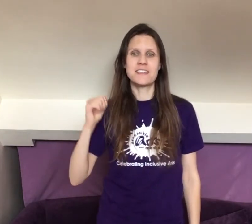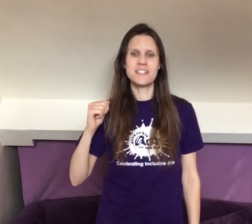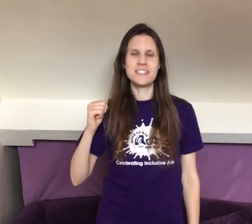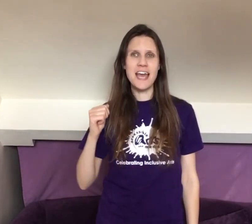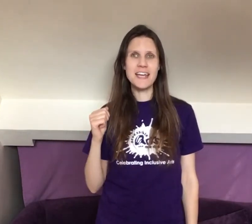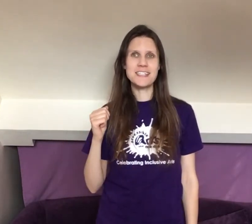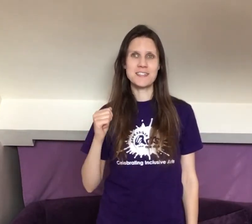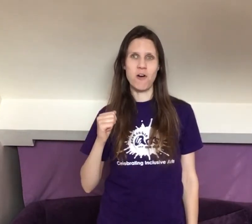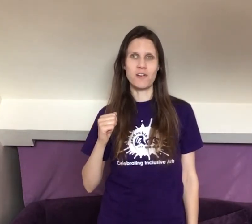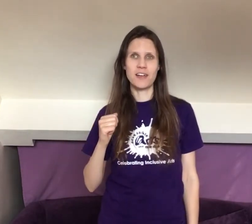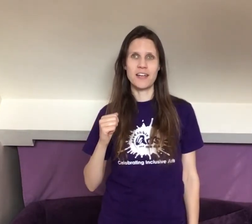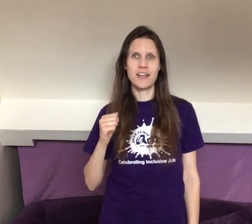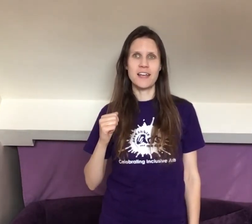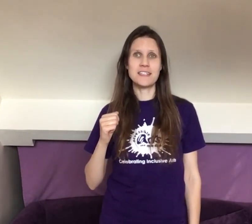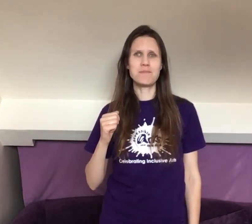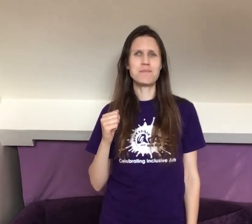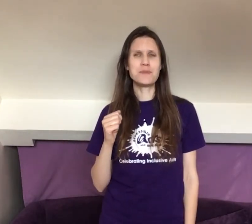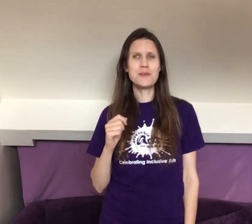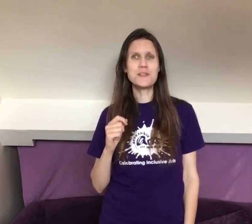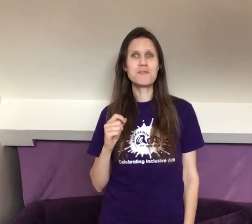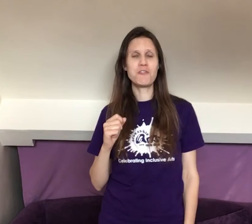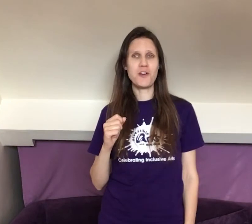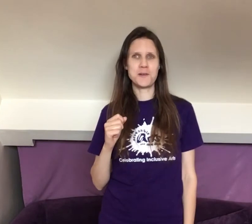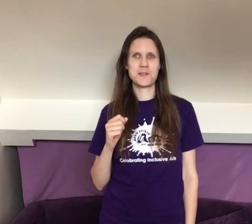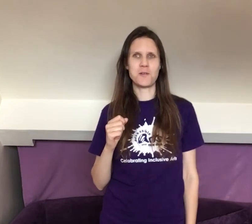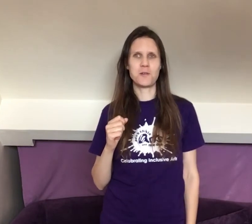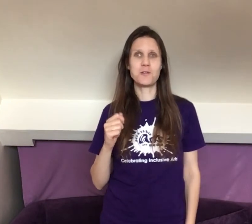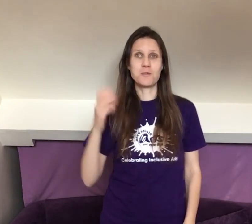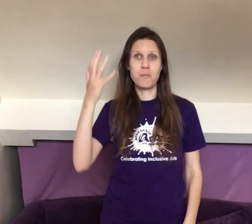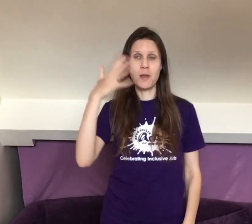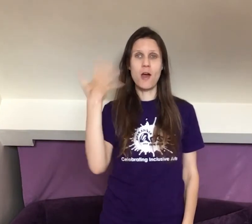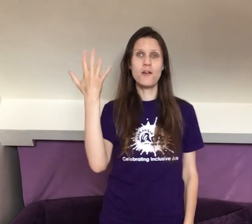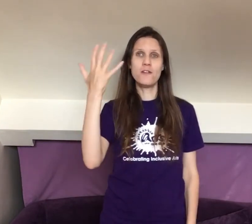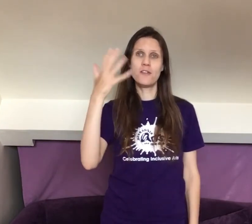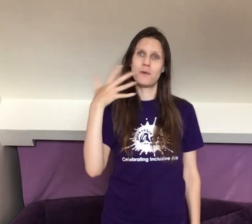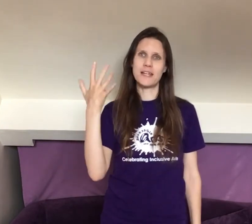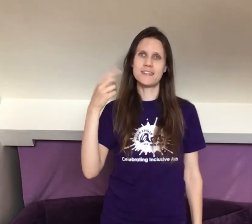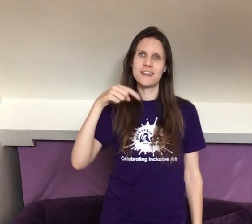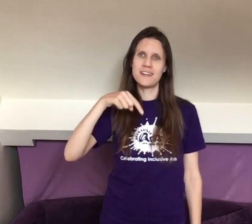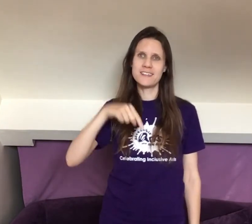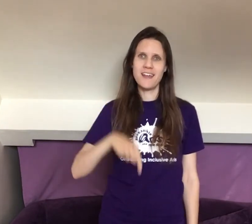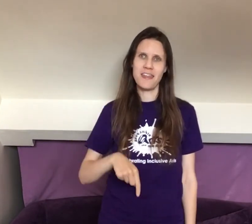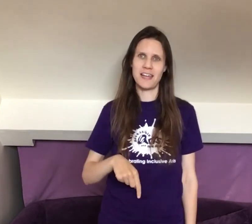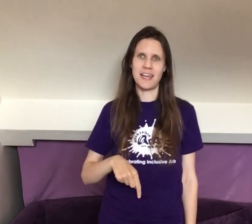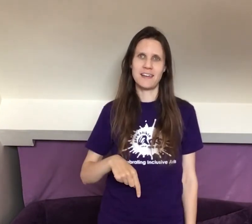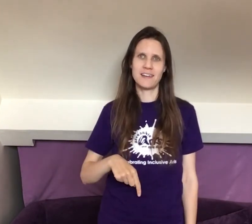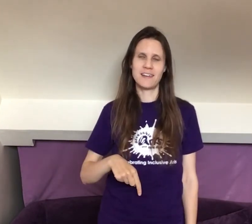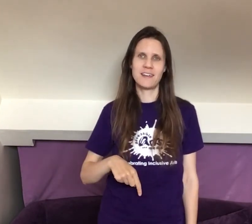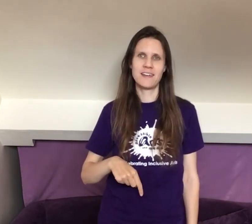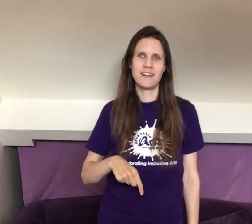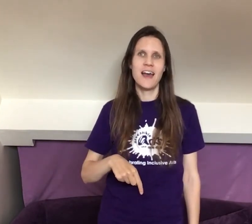So today’s song is a beautiful folk song called Blow the Wind Southerly.